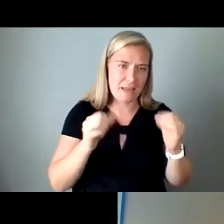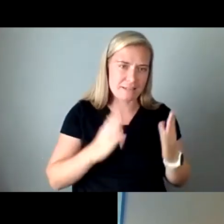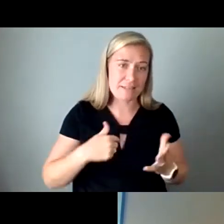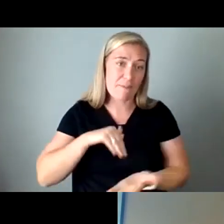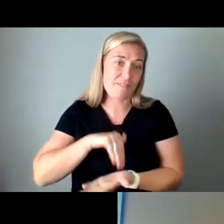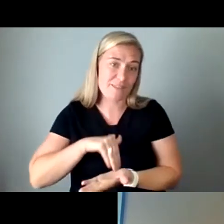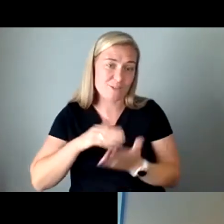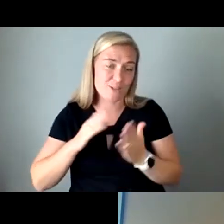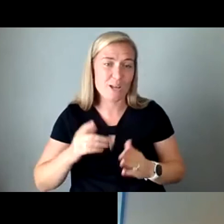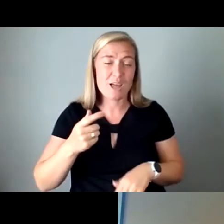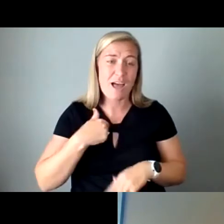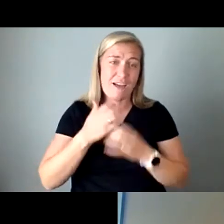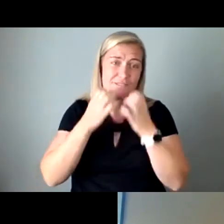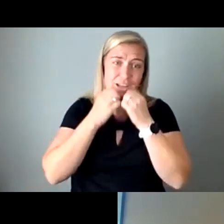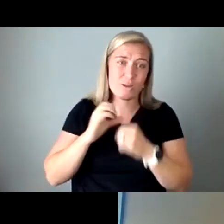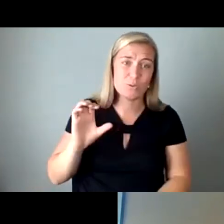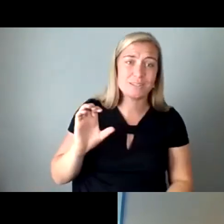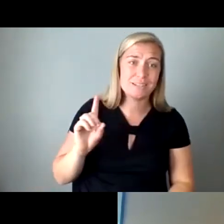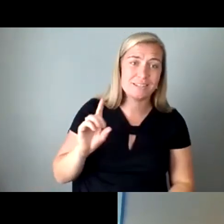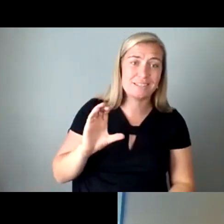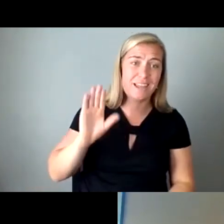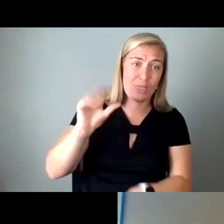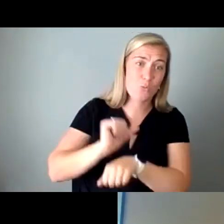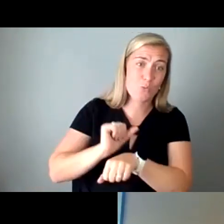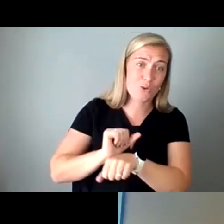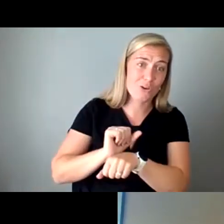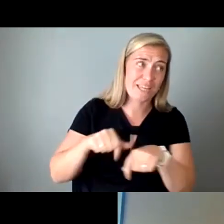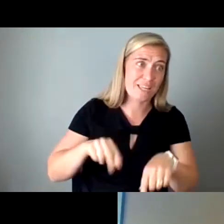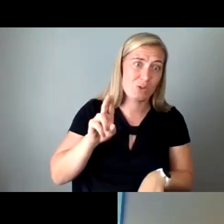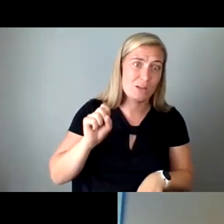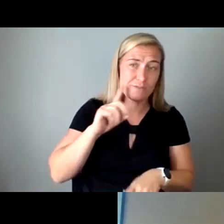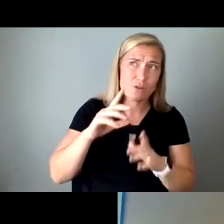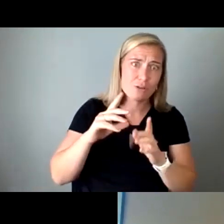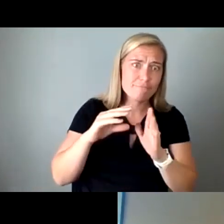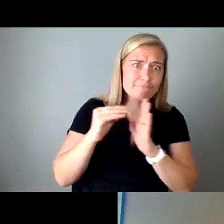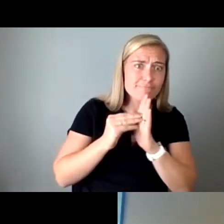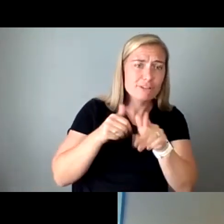the CDC is doing in the United States to track infection rates. To track vaccination rates. To